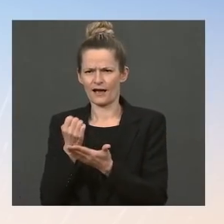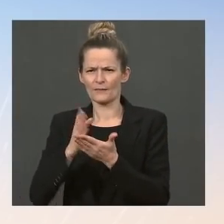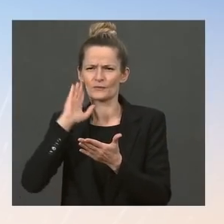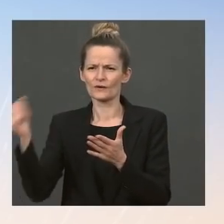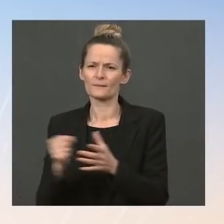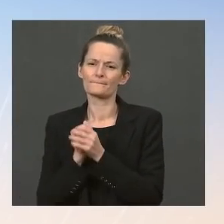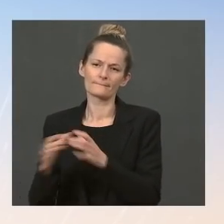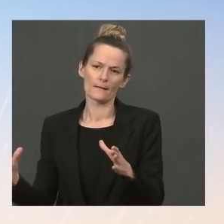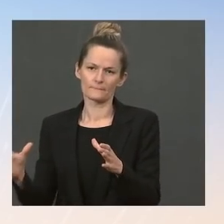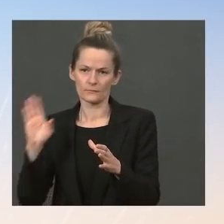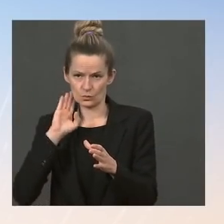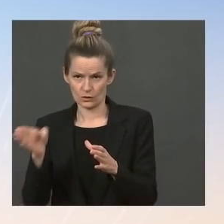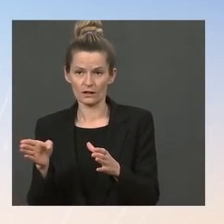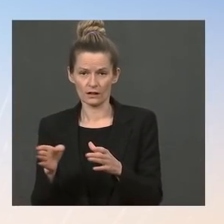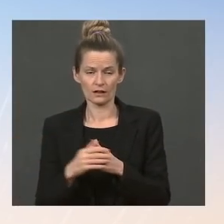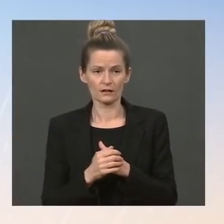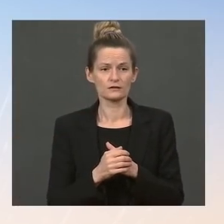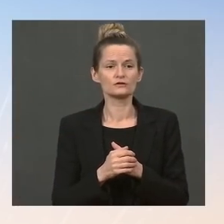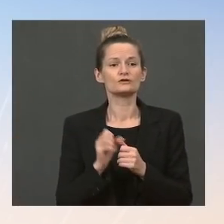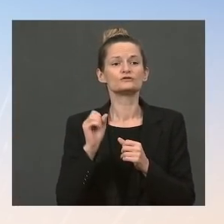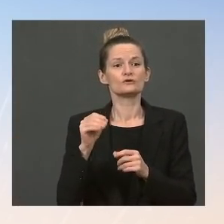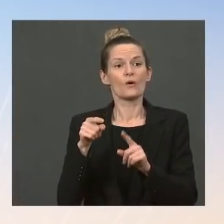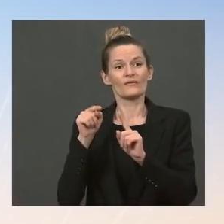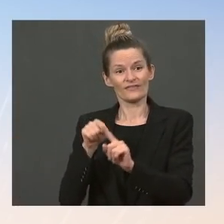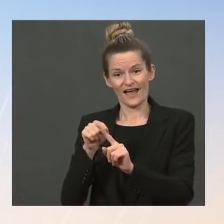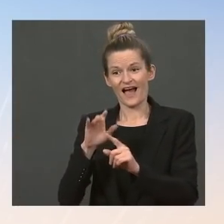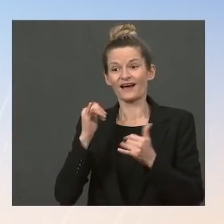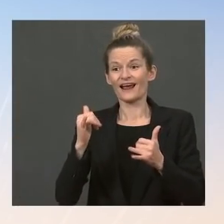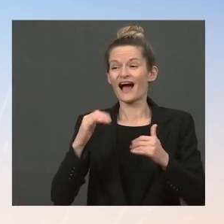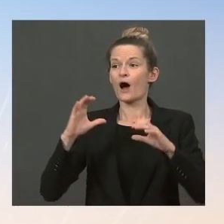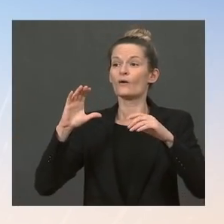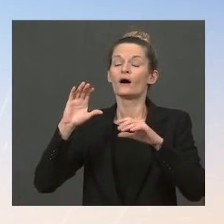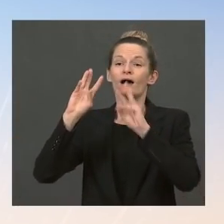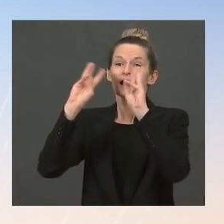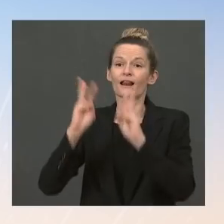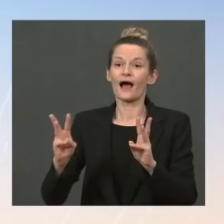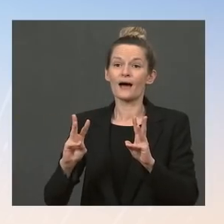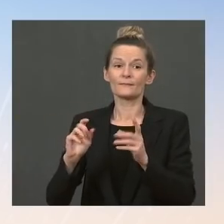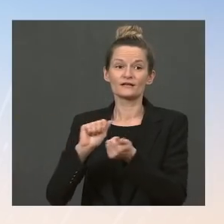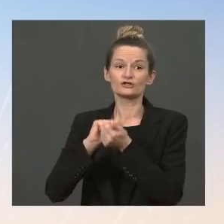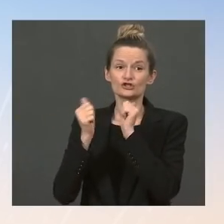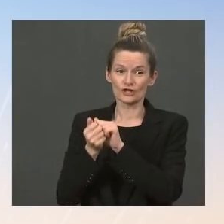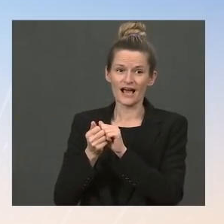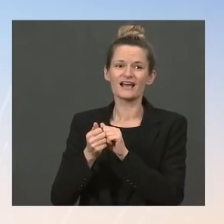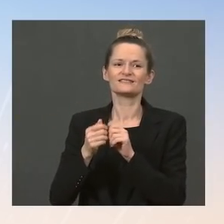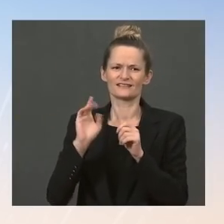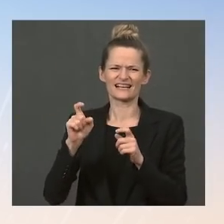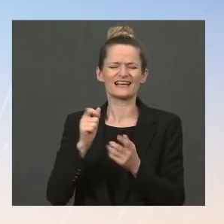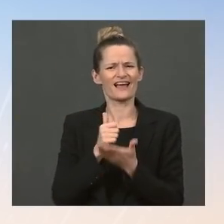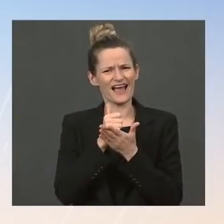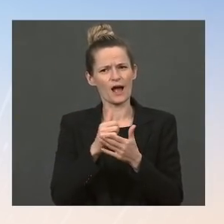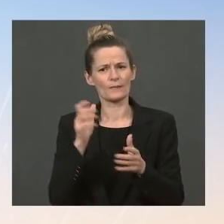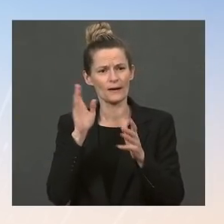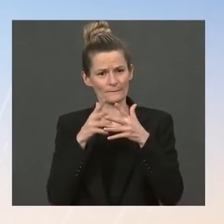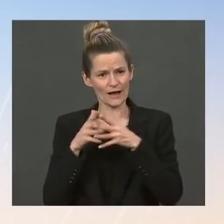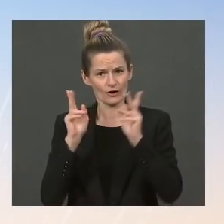and showing government can deliver for the American people. Jonathan, go ahead. The Press: Thank you, Jen. A couple questions on the same topic: this agreement announced yesterday,